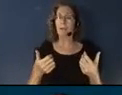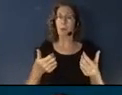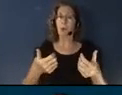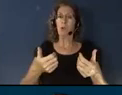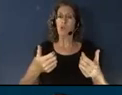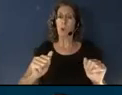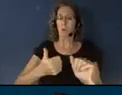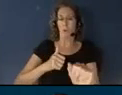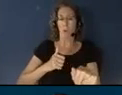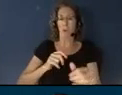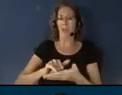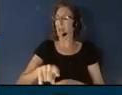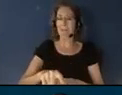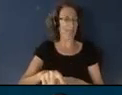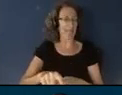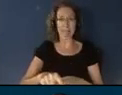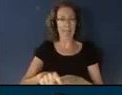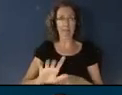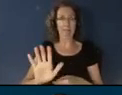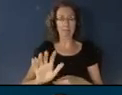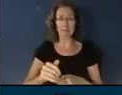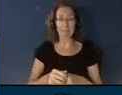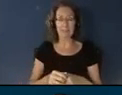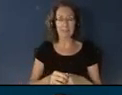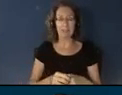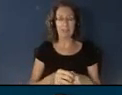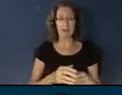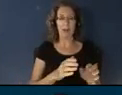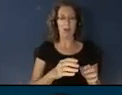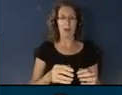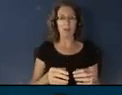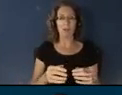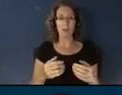if possible, I would try to avoid that because we're not going to be able to have the interpreter